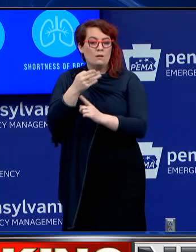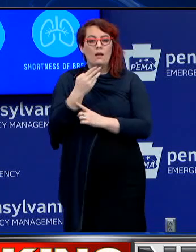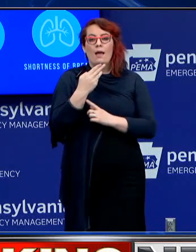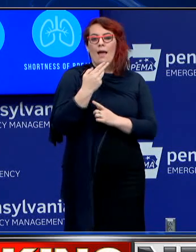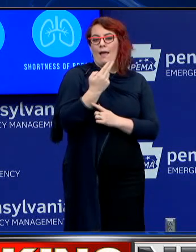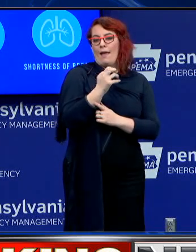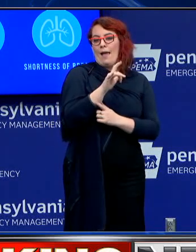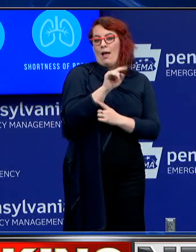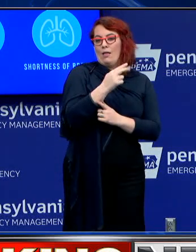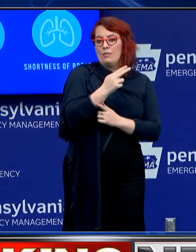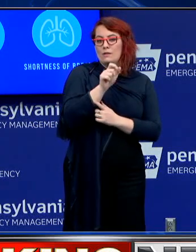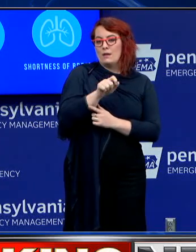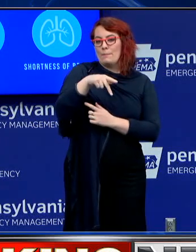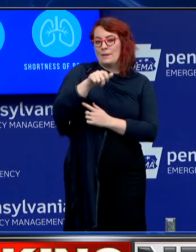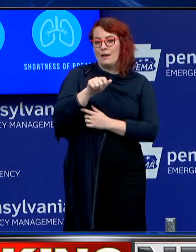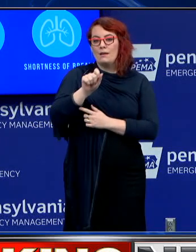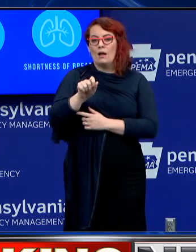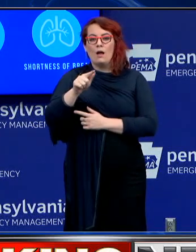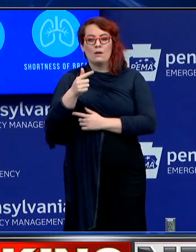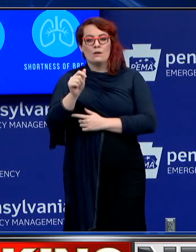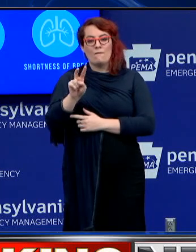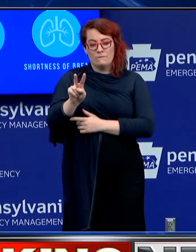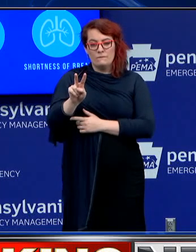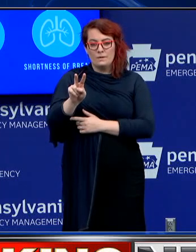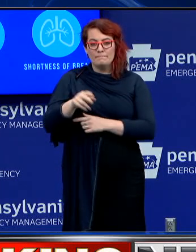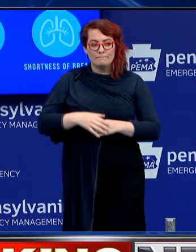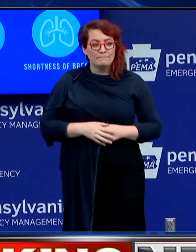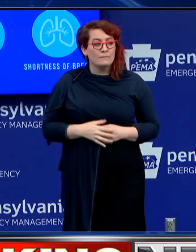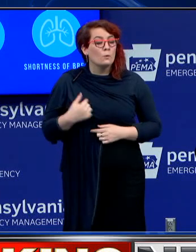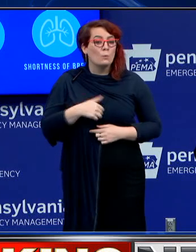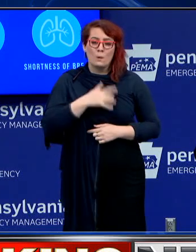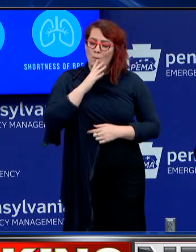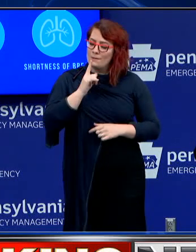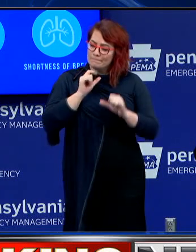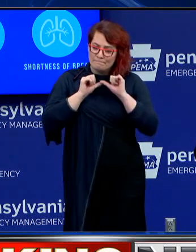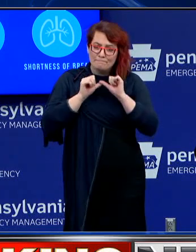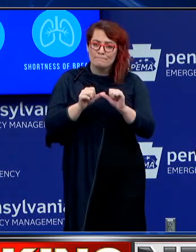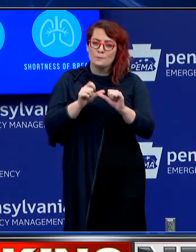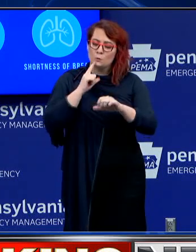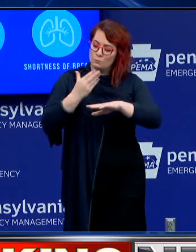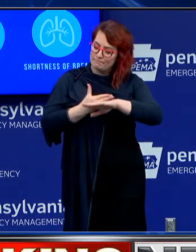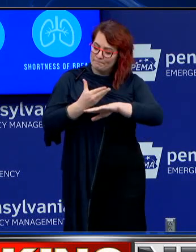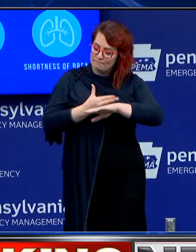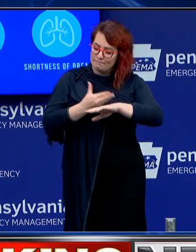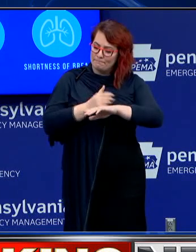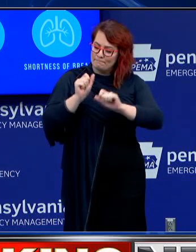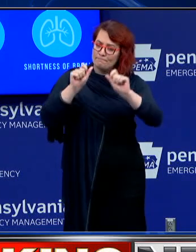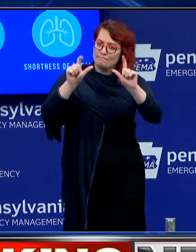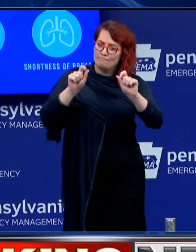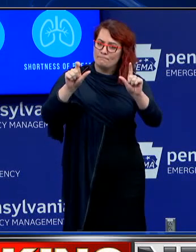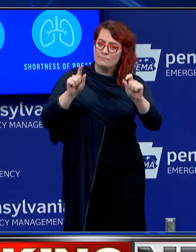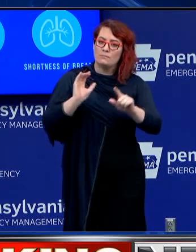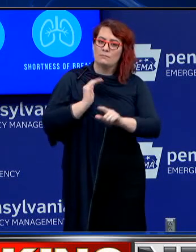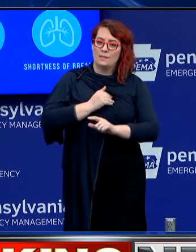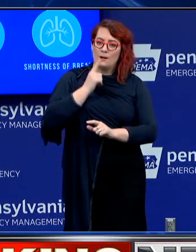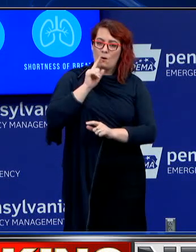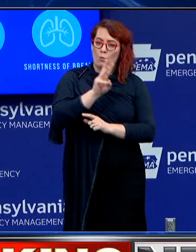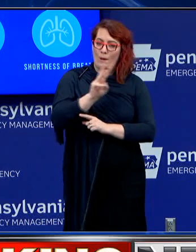TEAM CAN SEND ONE OF YOU. IF YOU PASS THE OTHER TEAM HAS TO ANSWER THE QUESTION. IF YOU PASS THE OTHER TEAM HAS TO ANSWER THE QUESTION. AND THE SAME ELIMINATION RULES TO ANSWER THE QUESTION. AND THE SAME ELIMINATION RULES APPLY. AND THE SAME ELIMINATION RULES APPLY. THE FIRST TEAM TO SEND EVERYONE APPLY. THE FIRST TEAM TO SEND EVERYONE FROM THE TEAM TO DETENTION WILL